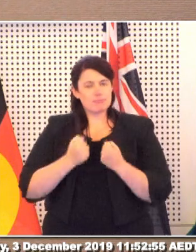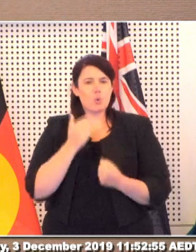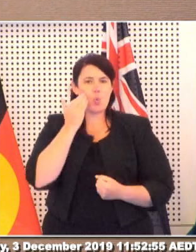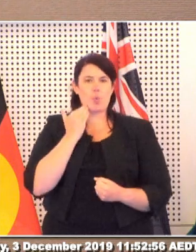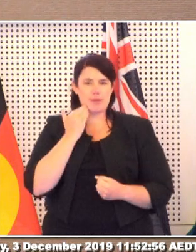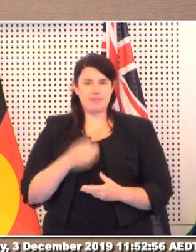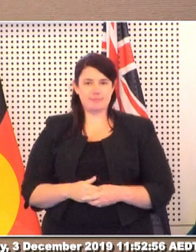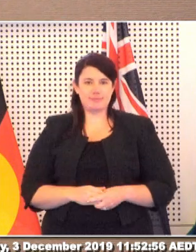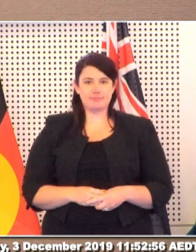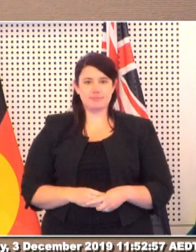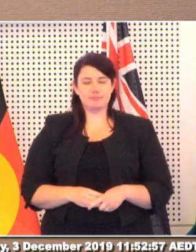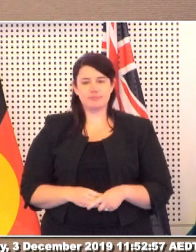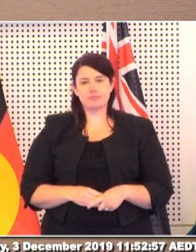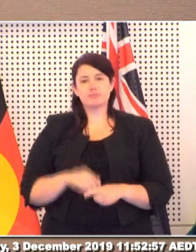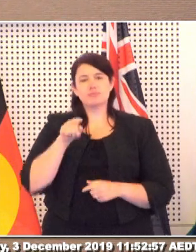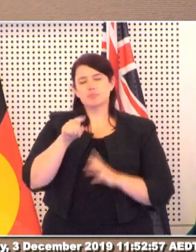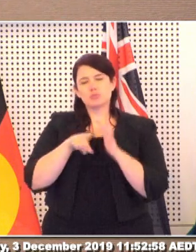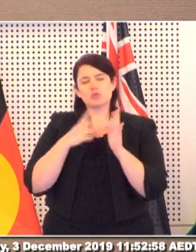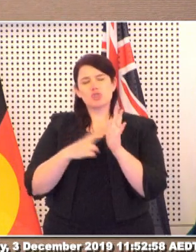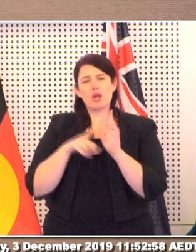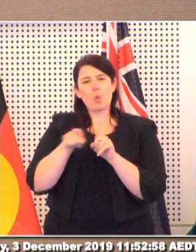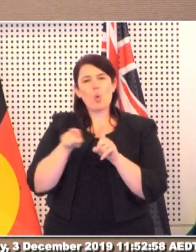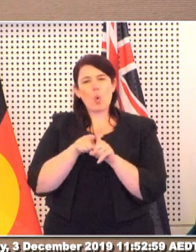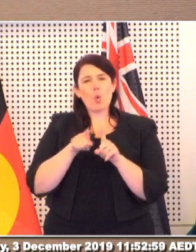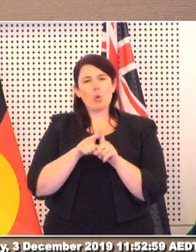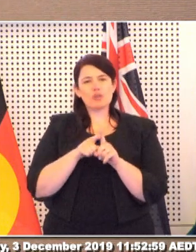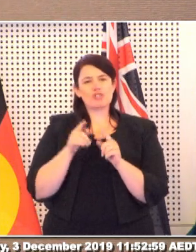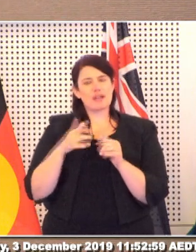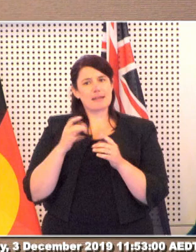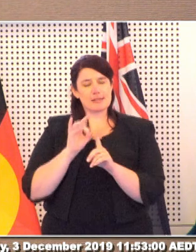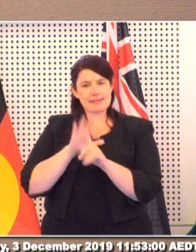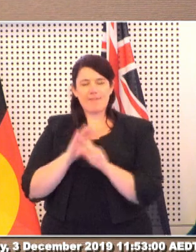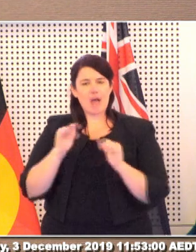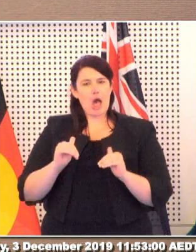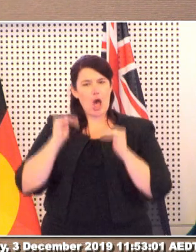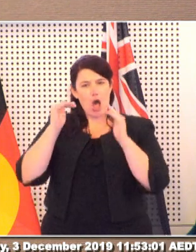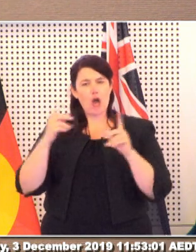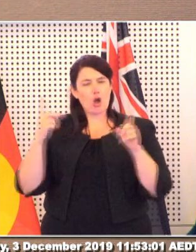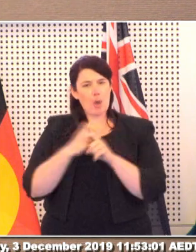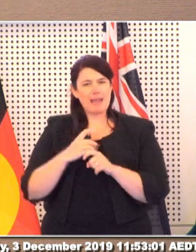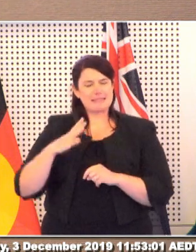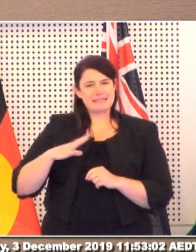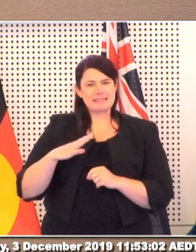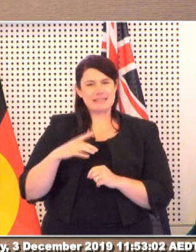She was also a person who had very high and complex support needs. She was blind. She had quadriplegia.